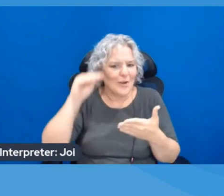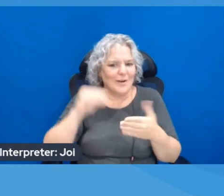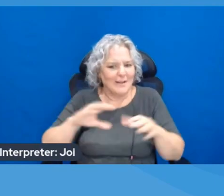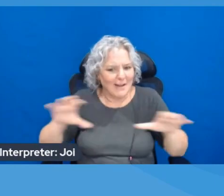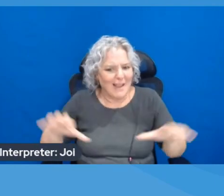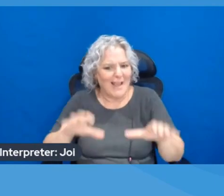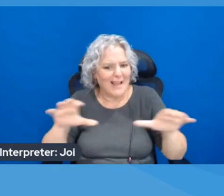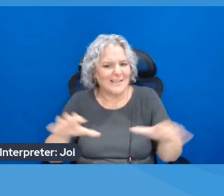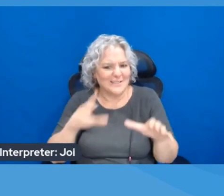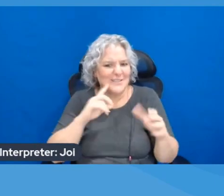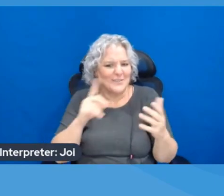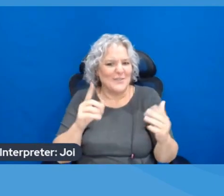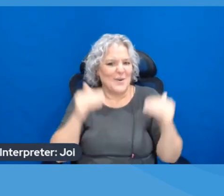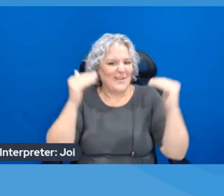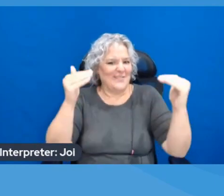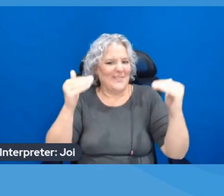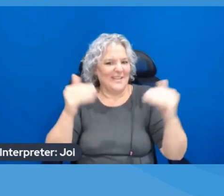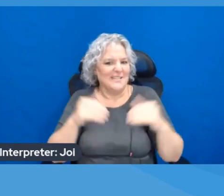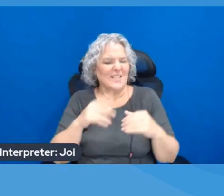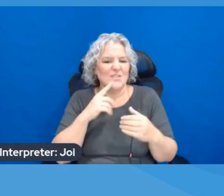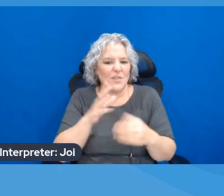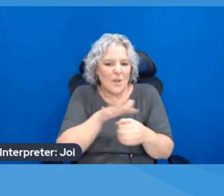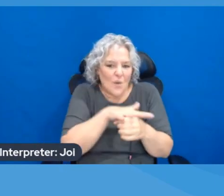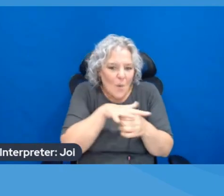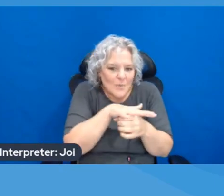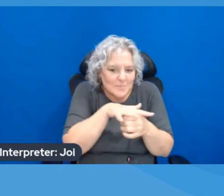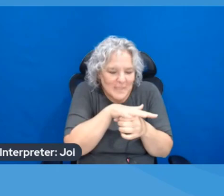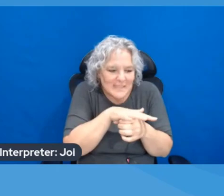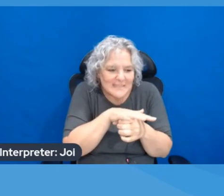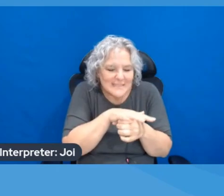in their own early childhood spaces. And so also I wanted to mention